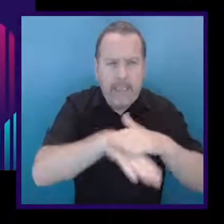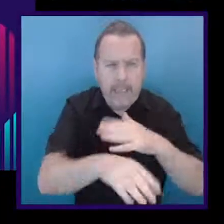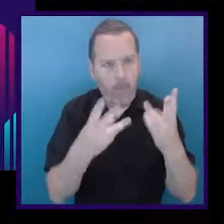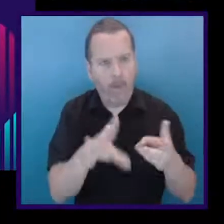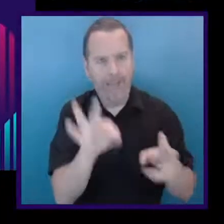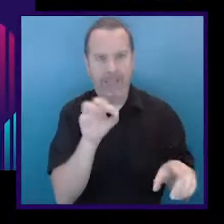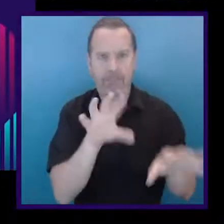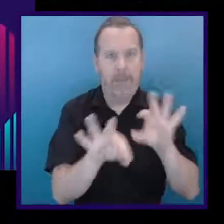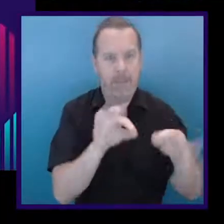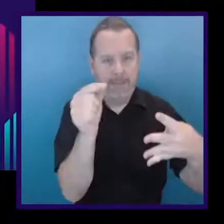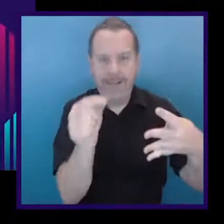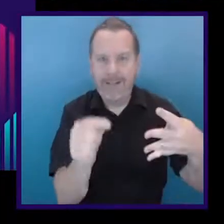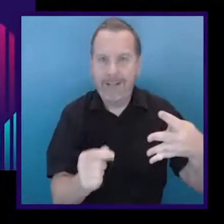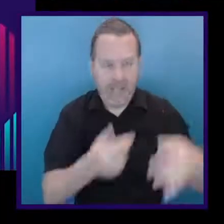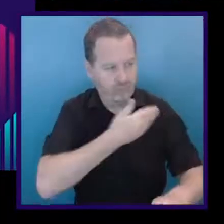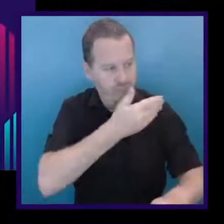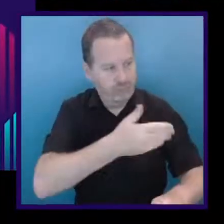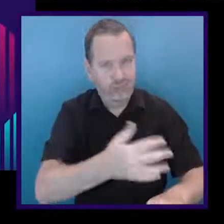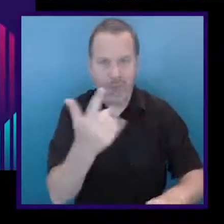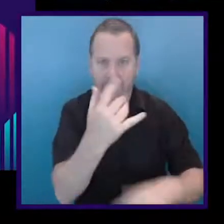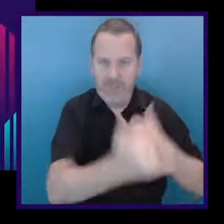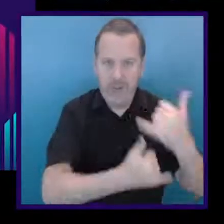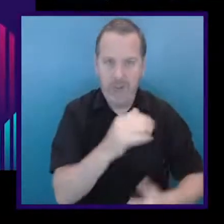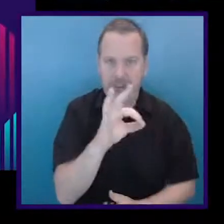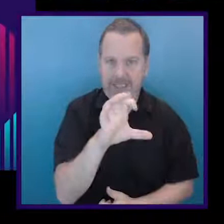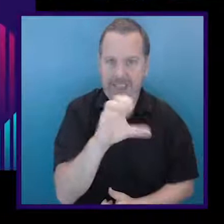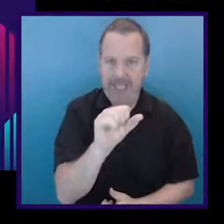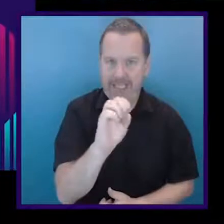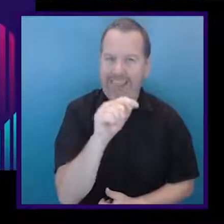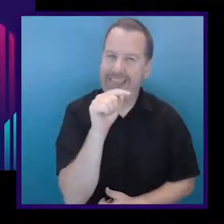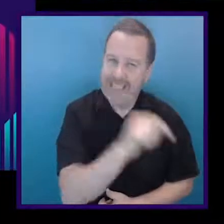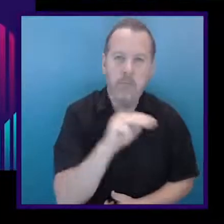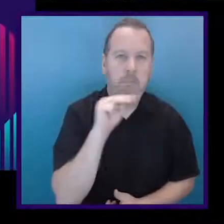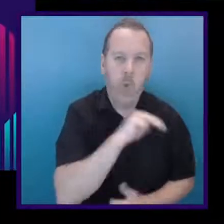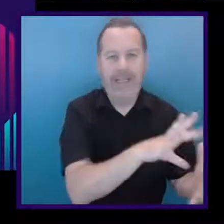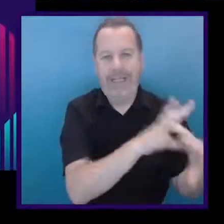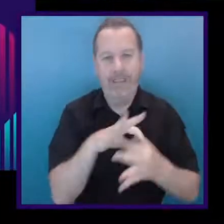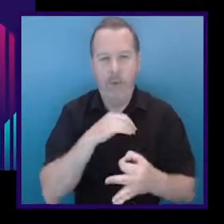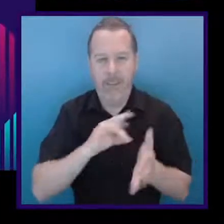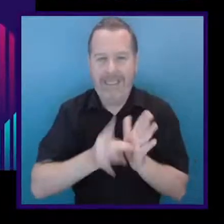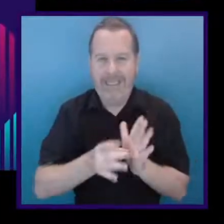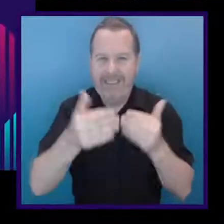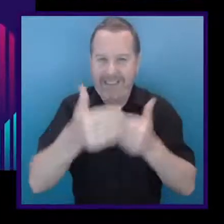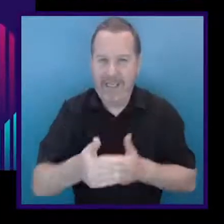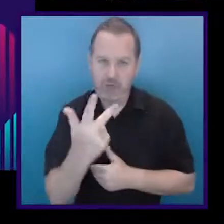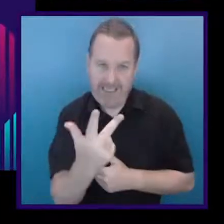this is most reflective of what is going on in our schools at Key Stage 3 under GCSE level,